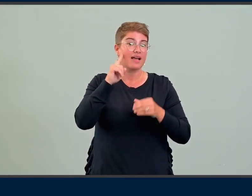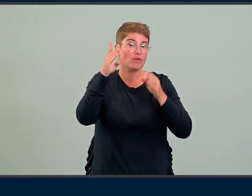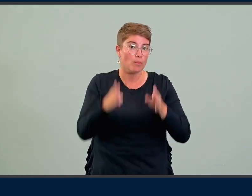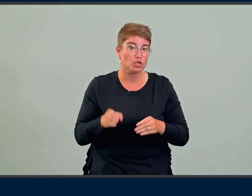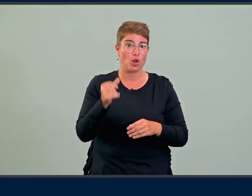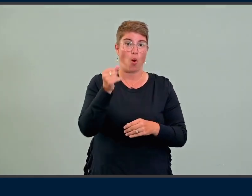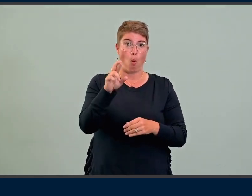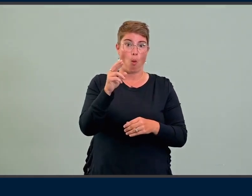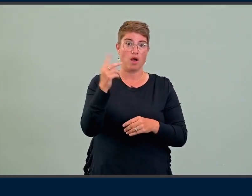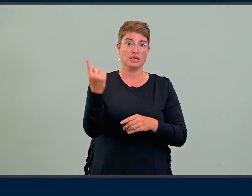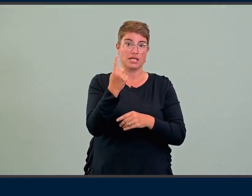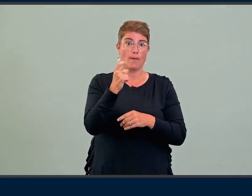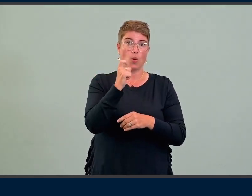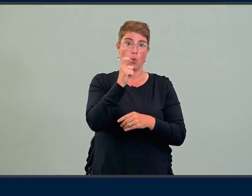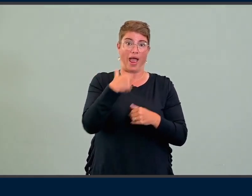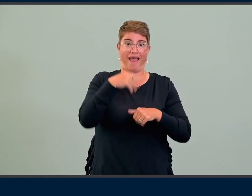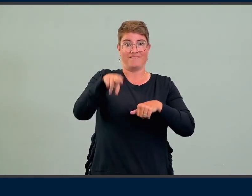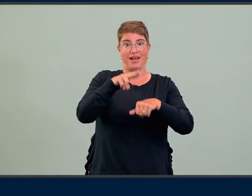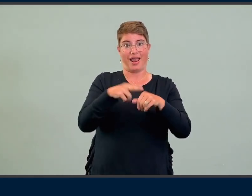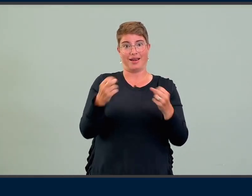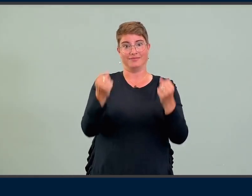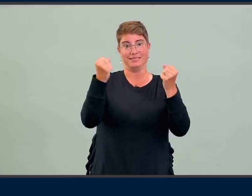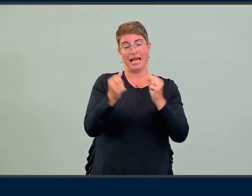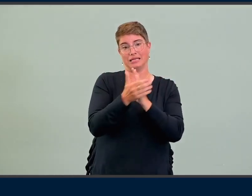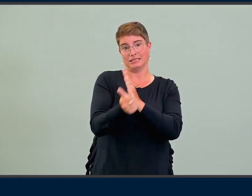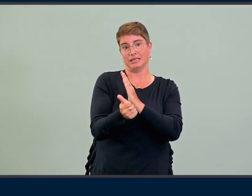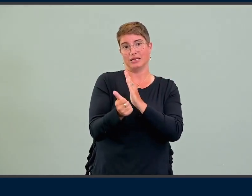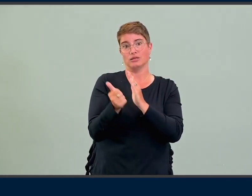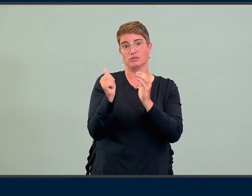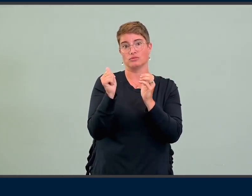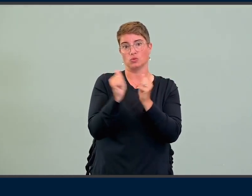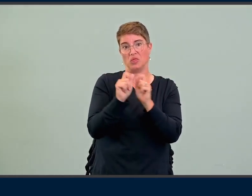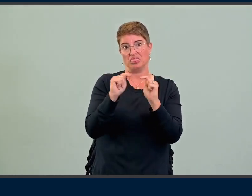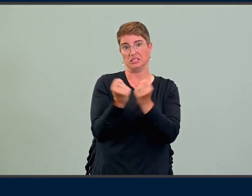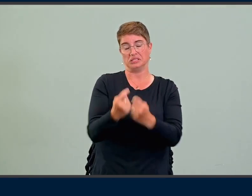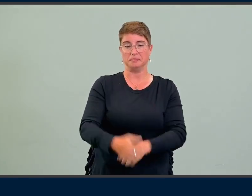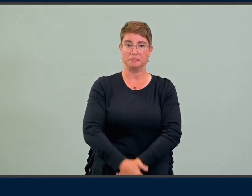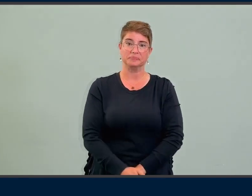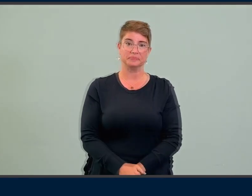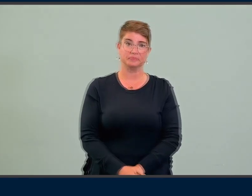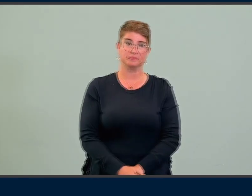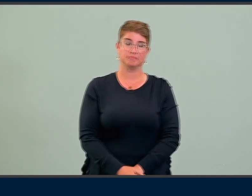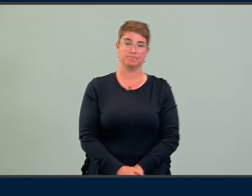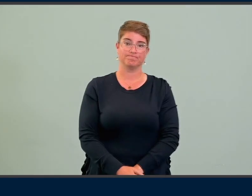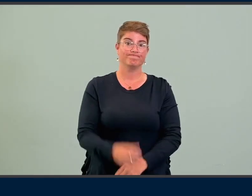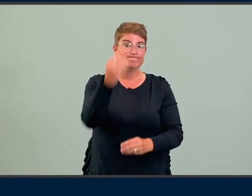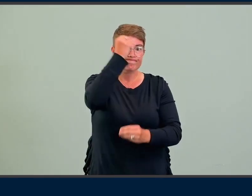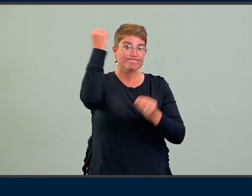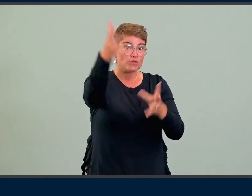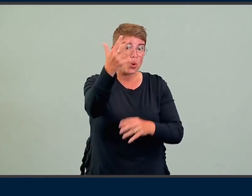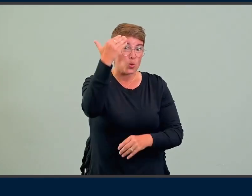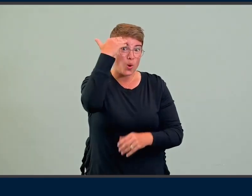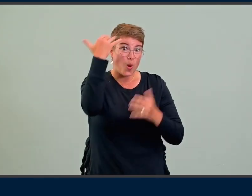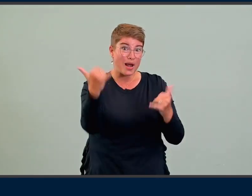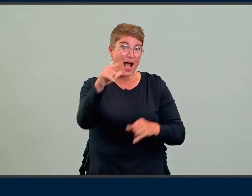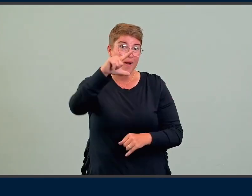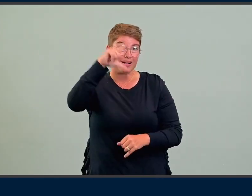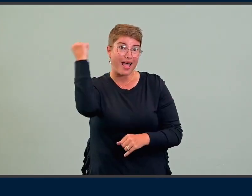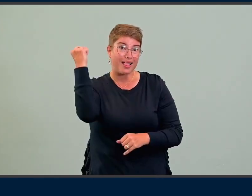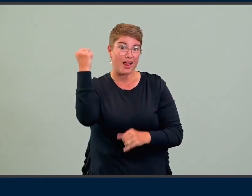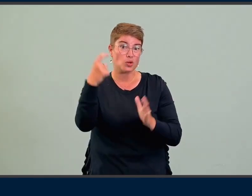deaf individual or someone who has native signing skills as a part of that team. So you know now,